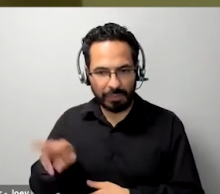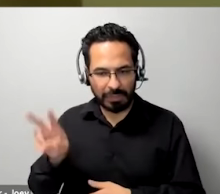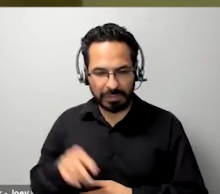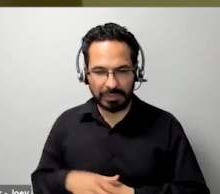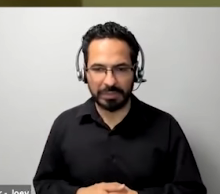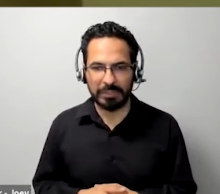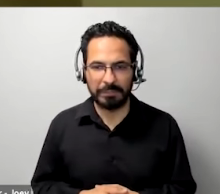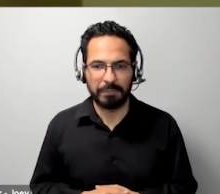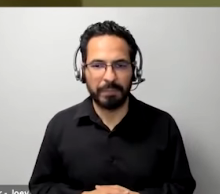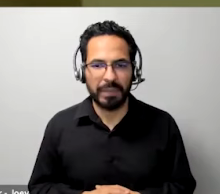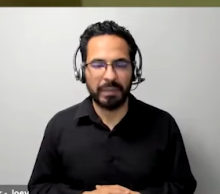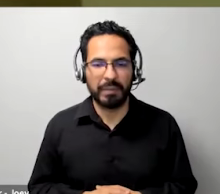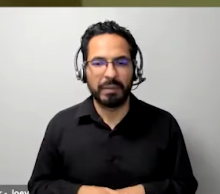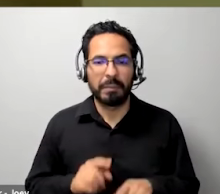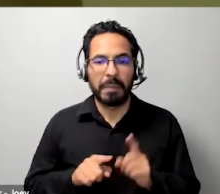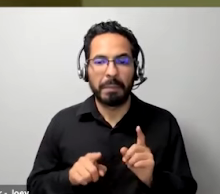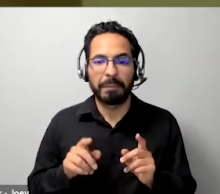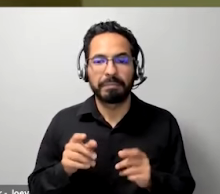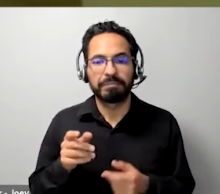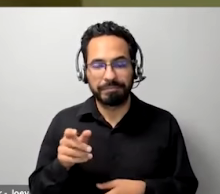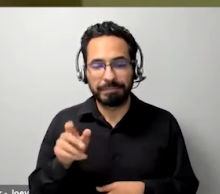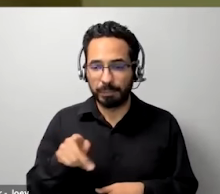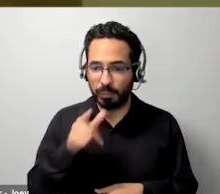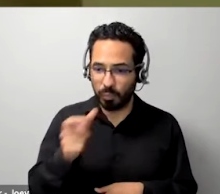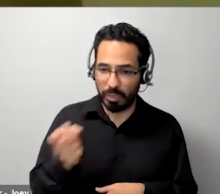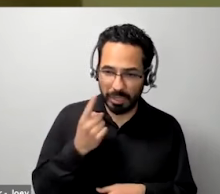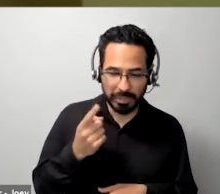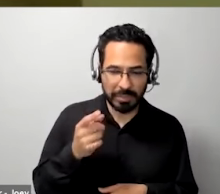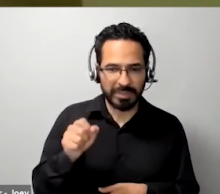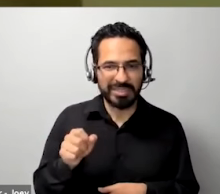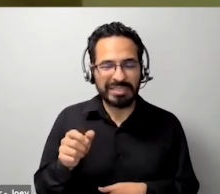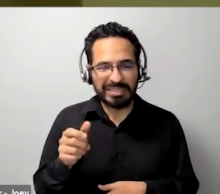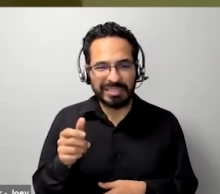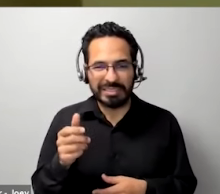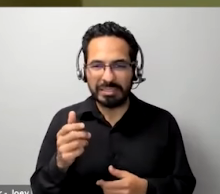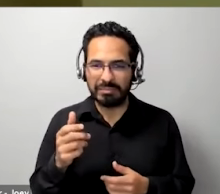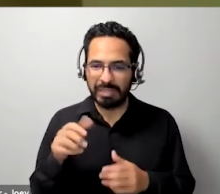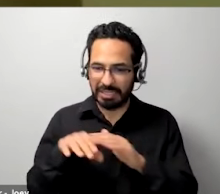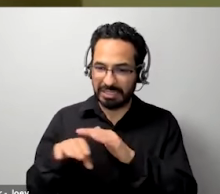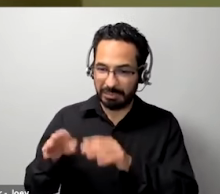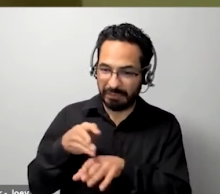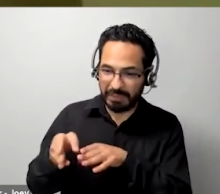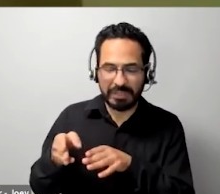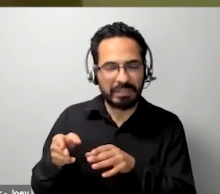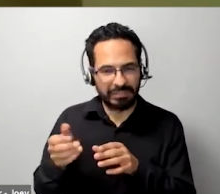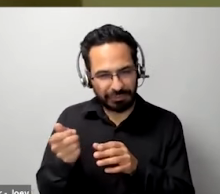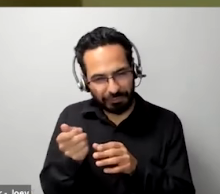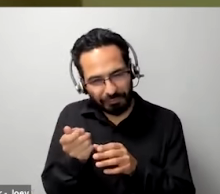And yes, for the person that asked a question, there are scarce jobs in the accessibility field overall,